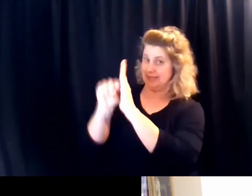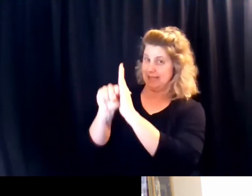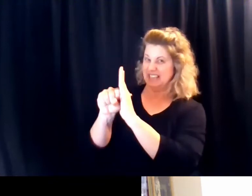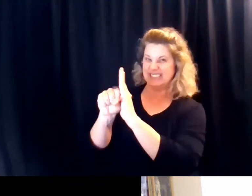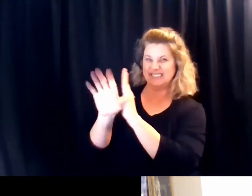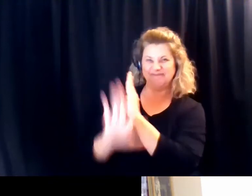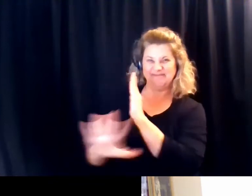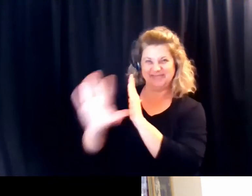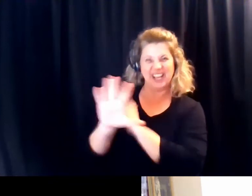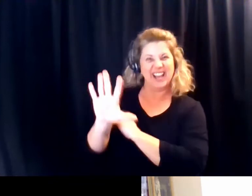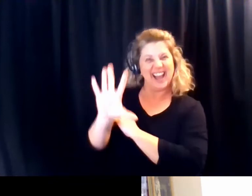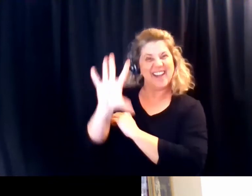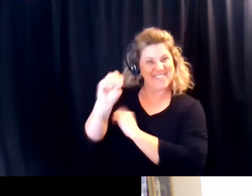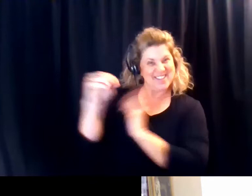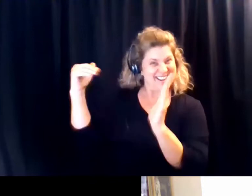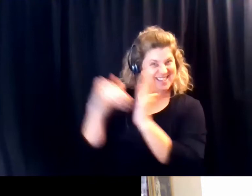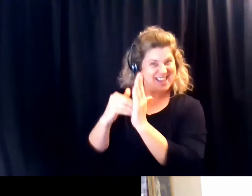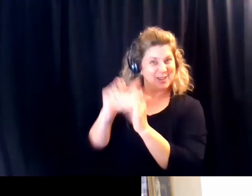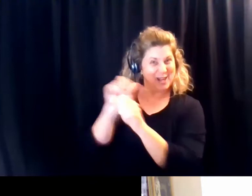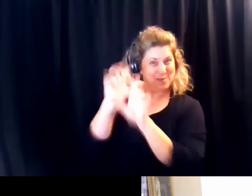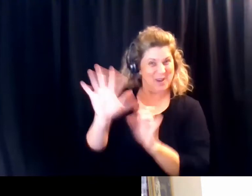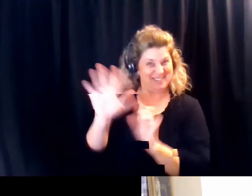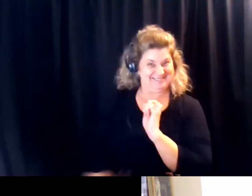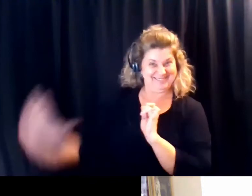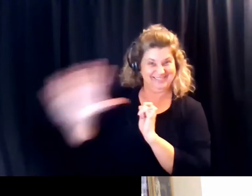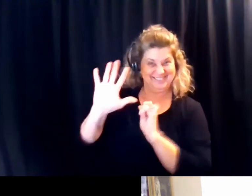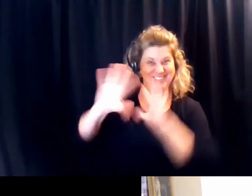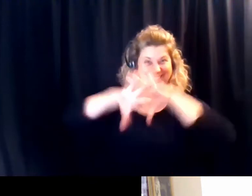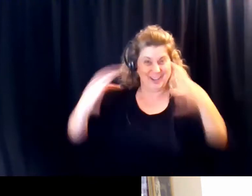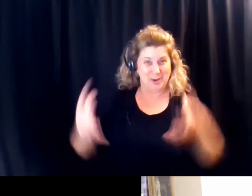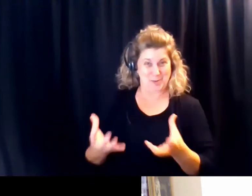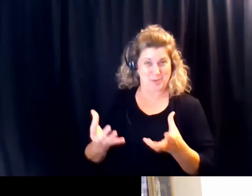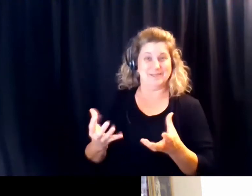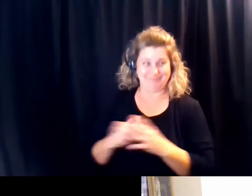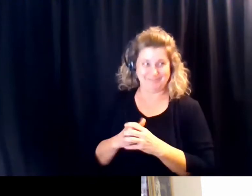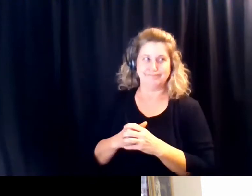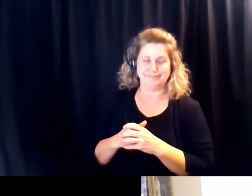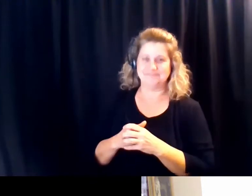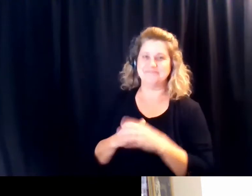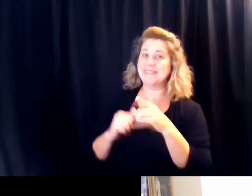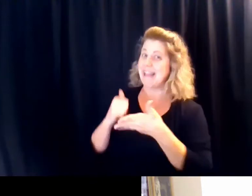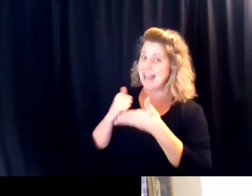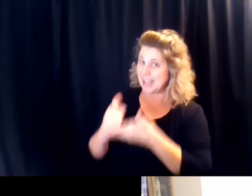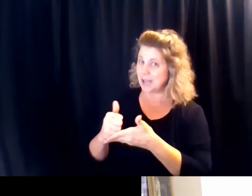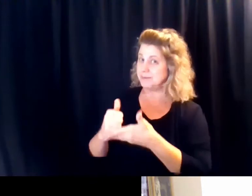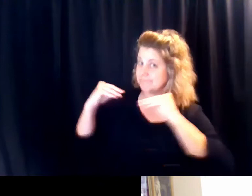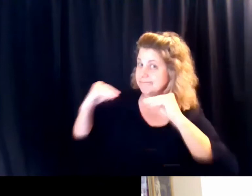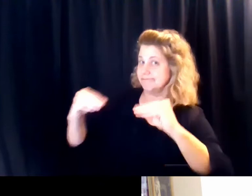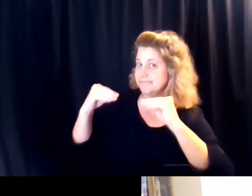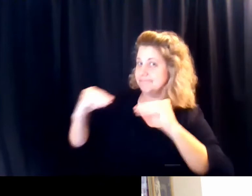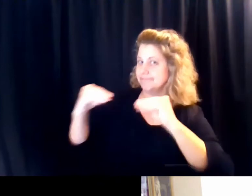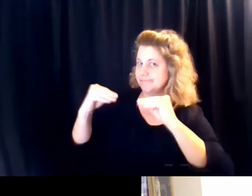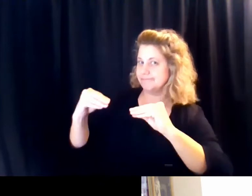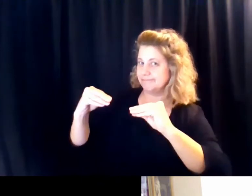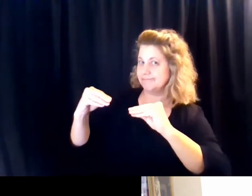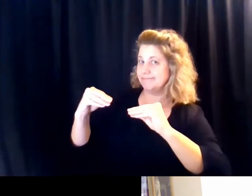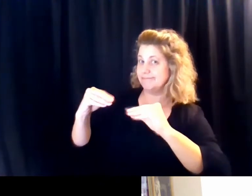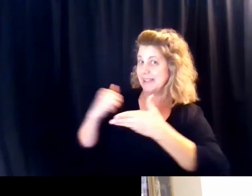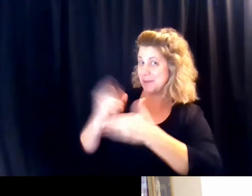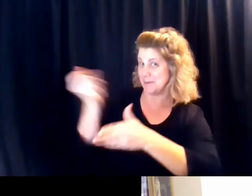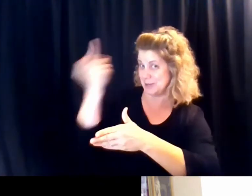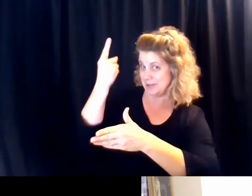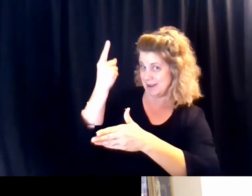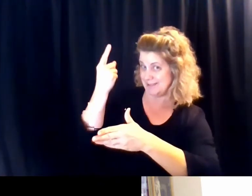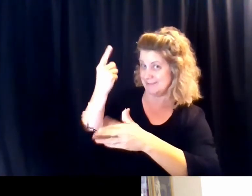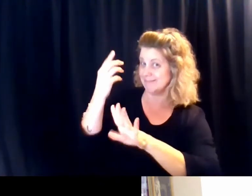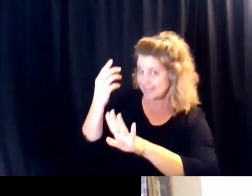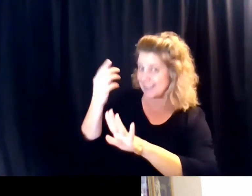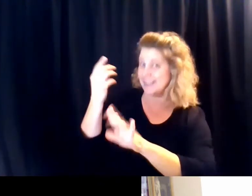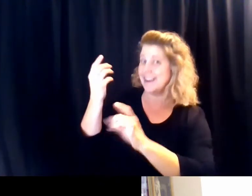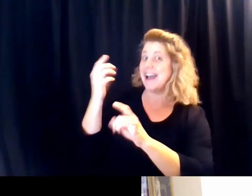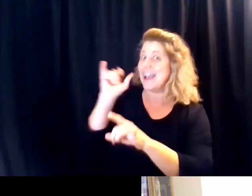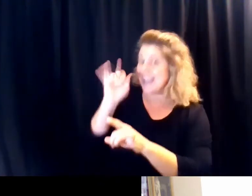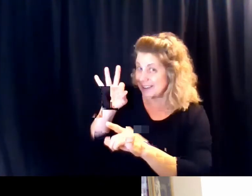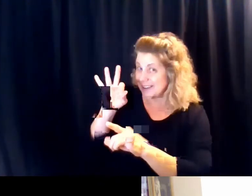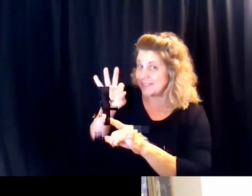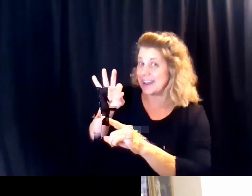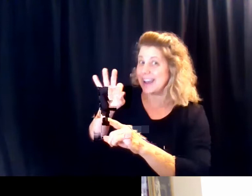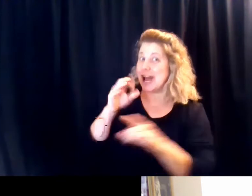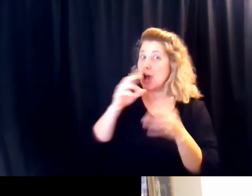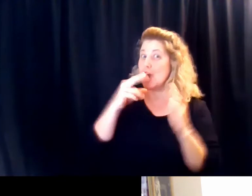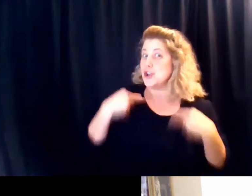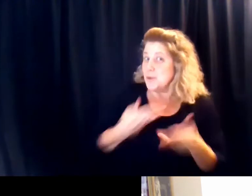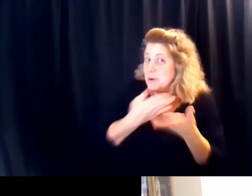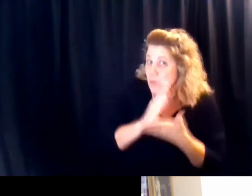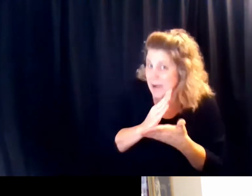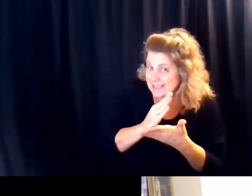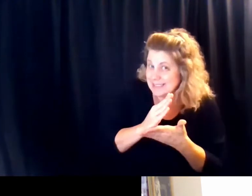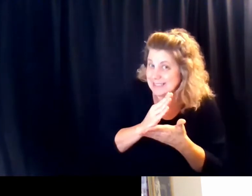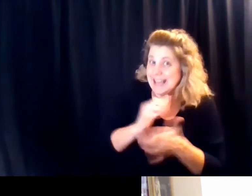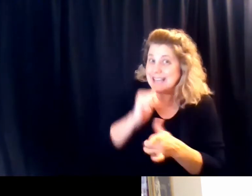Judith Heumann: Children over all I want to look more broadly than the ADA. I want to look at reforms within our country. I want more money to be put into public schools. I want to ensure that children are going to say schools.